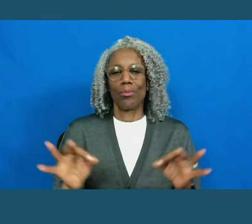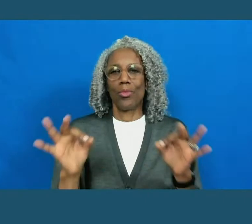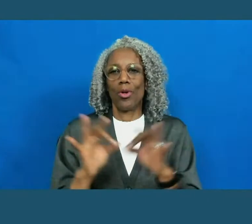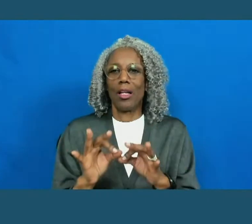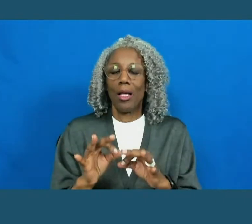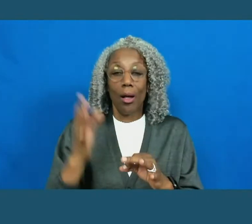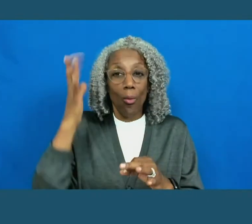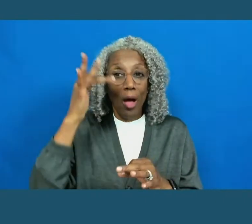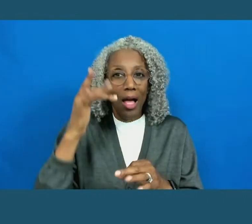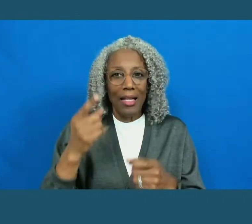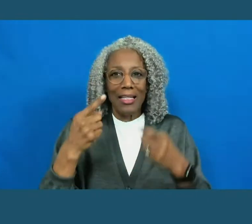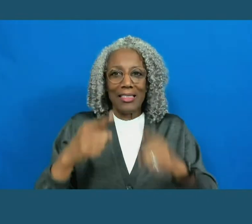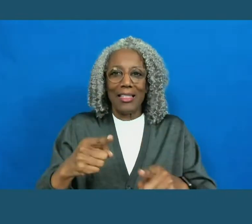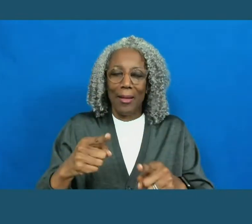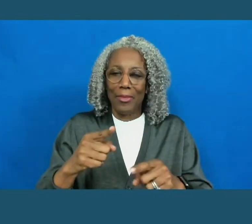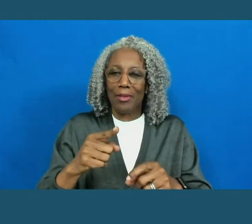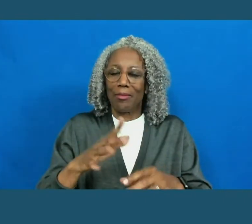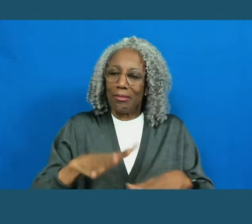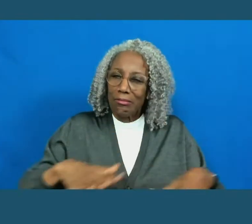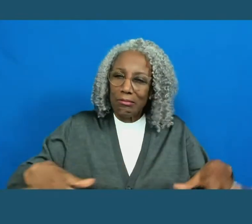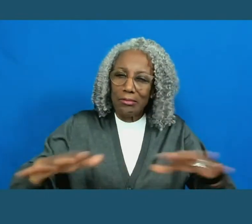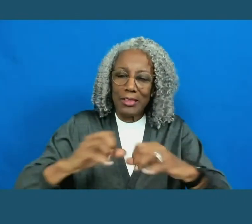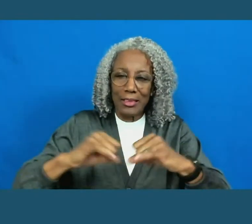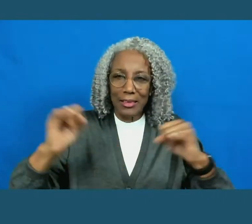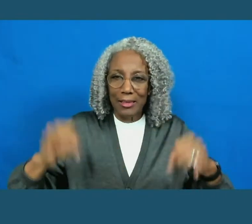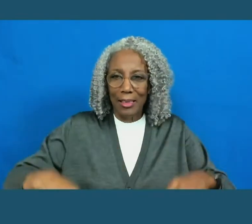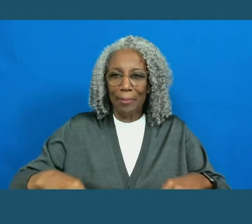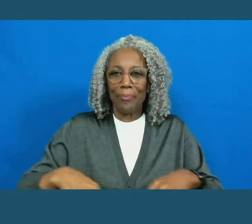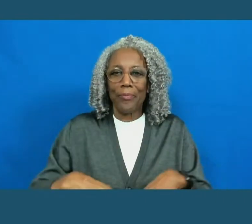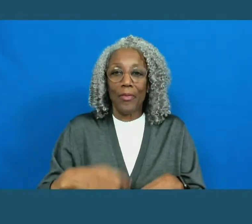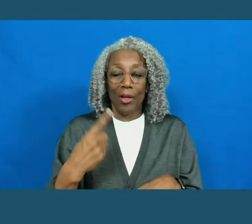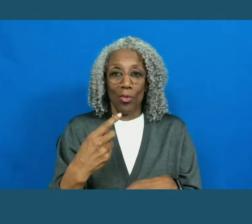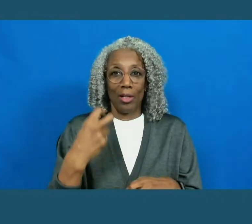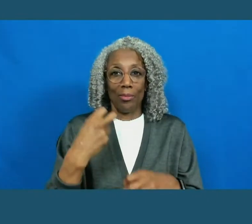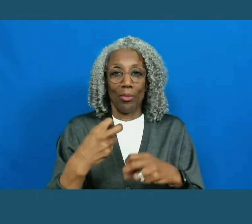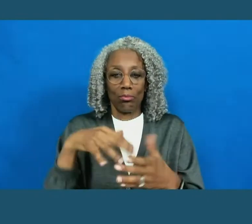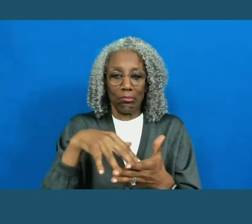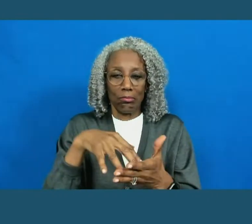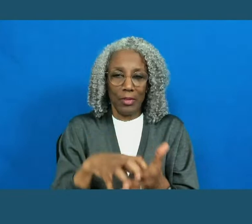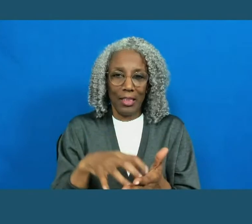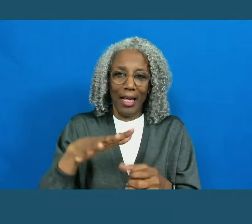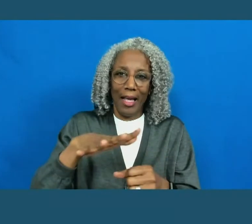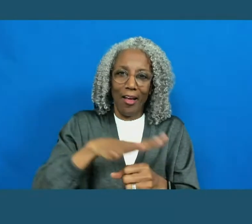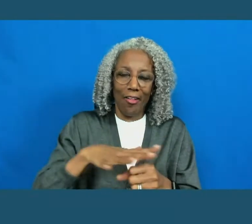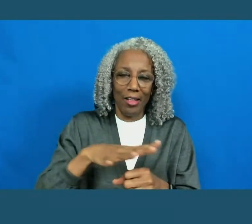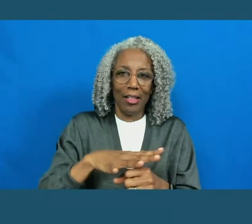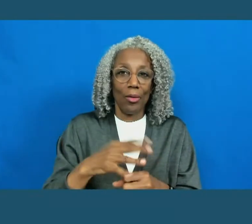the point because there are issues. These issues are system wide and across the board. One